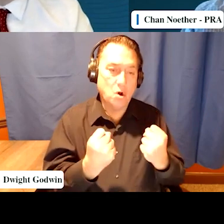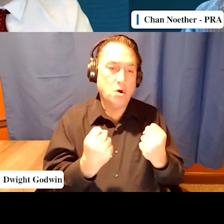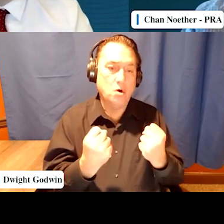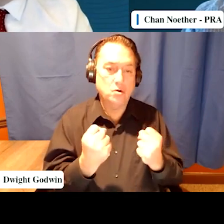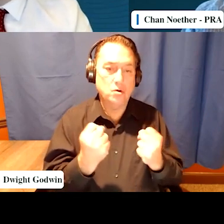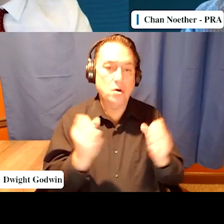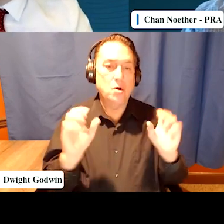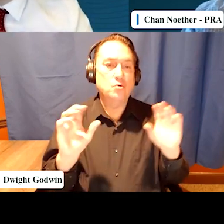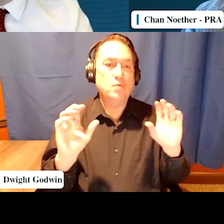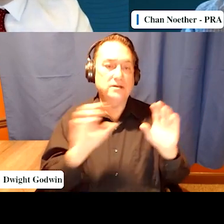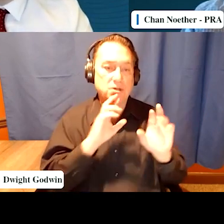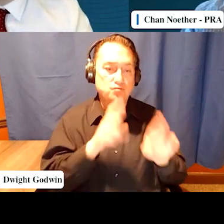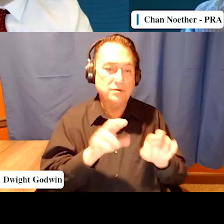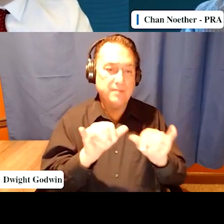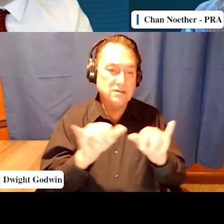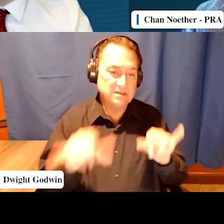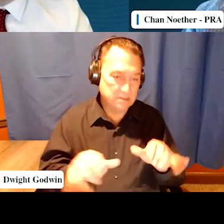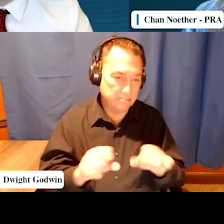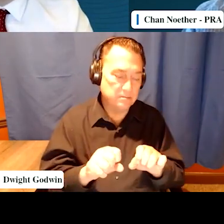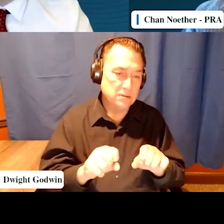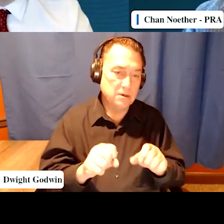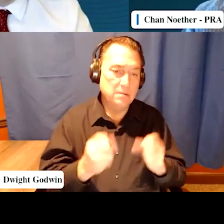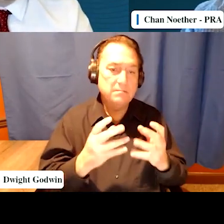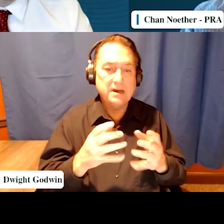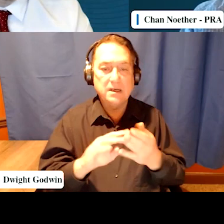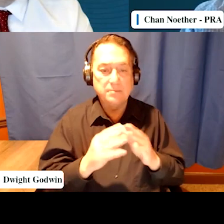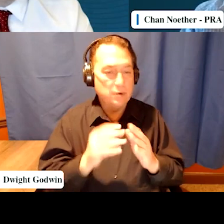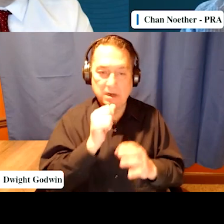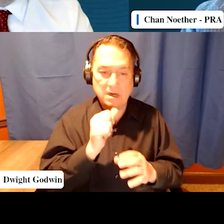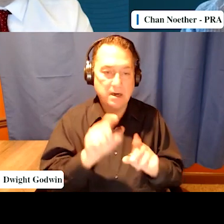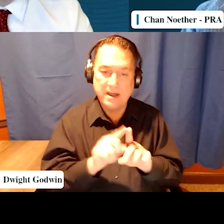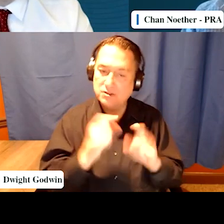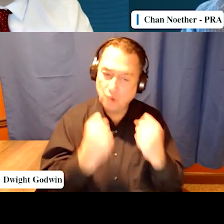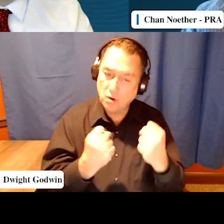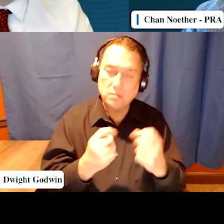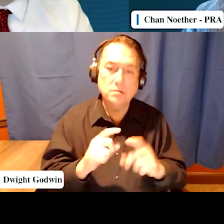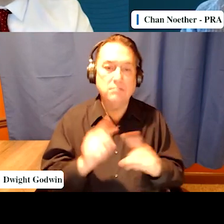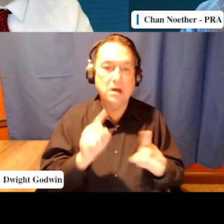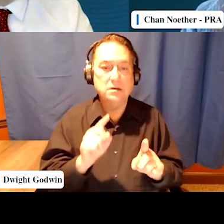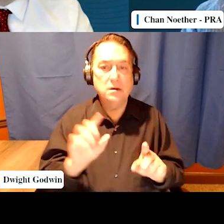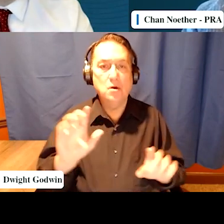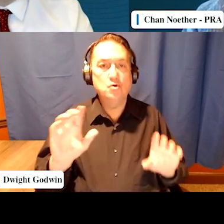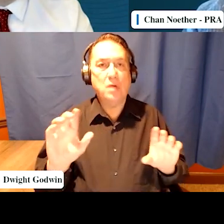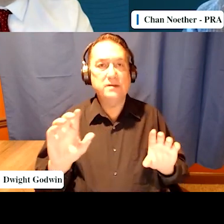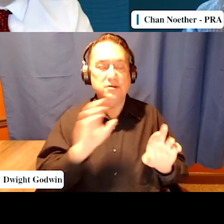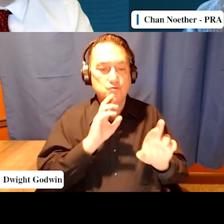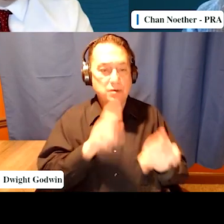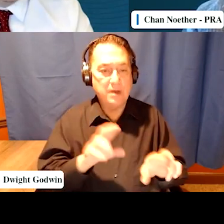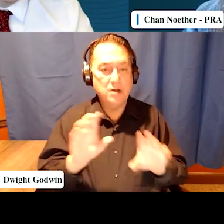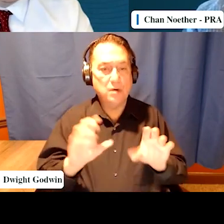crisis response system, many communities, it's not as robust. But that there are crisis response and crisis support services